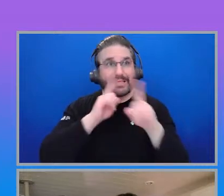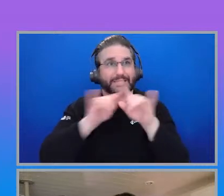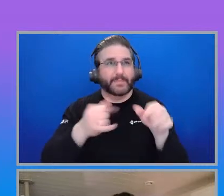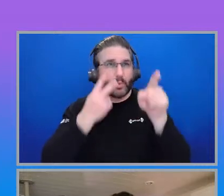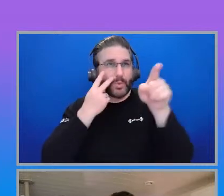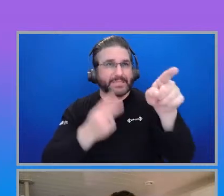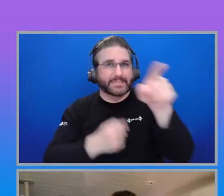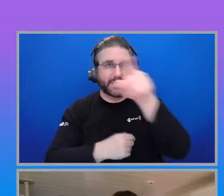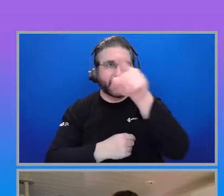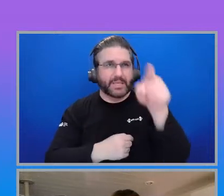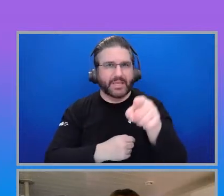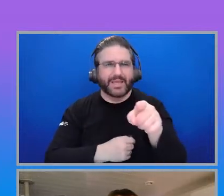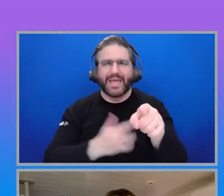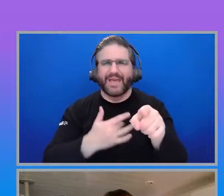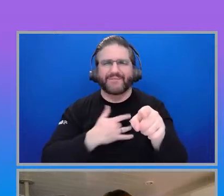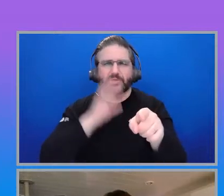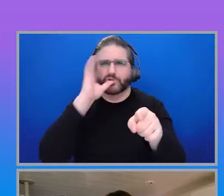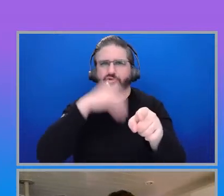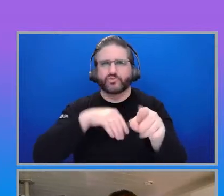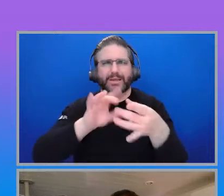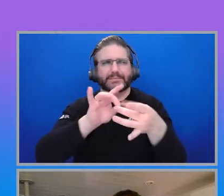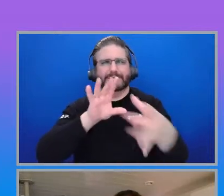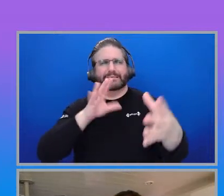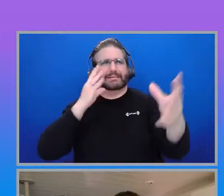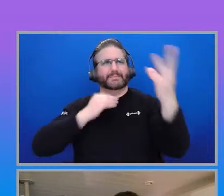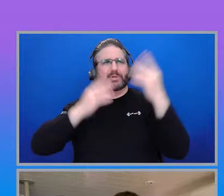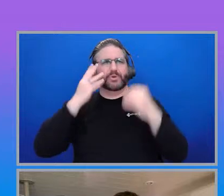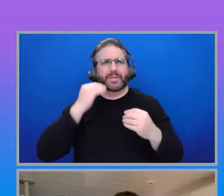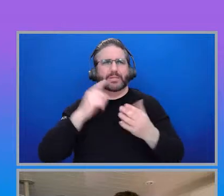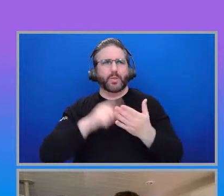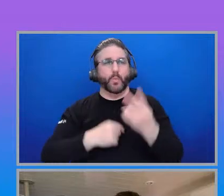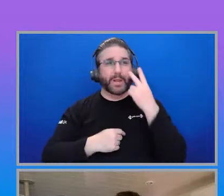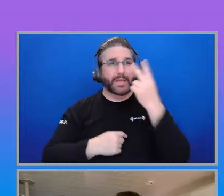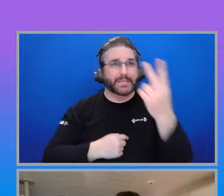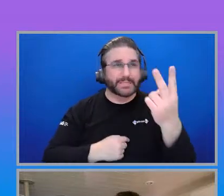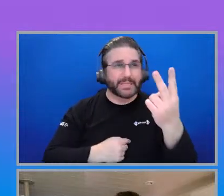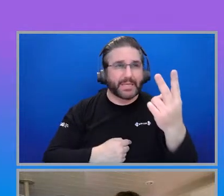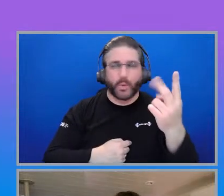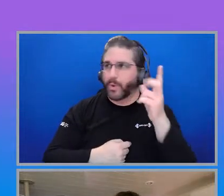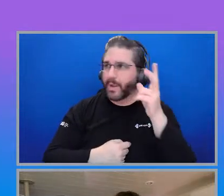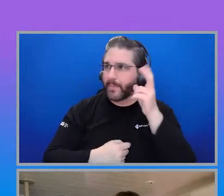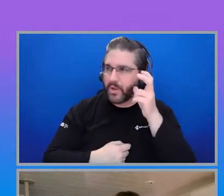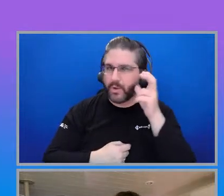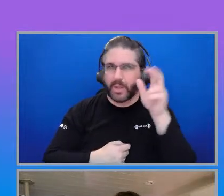strange, disconnected experience between what they can see and